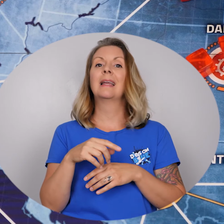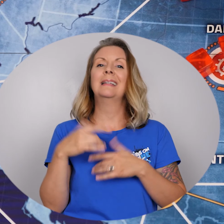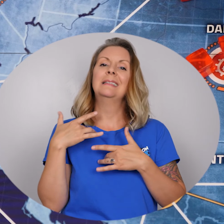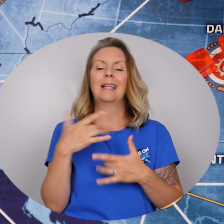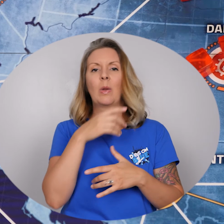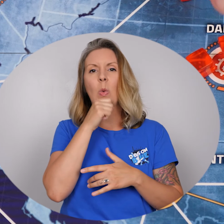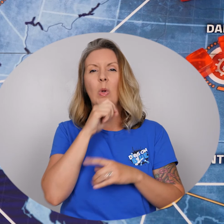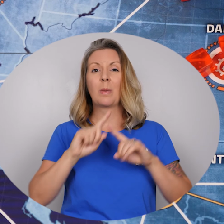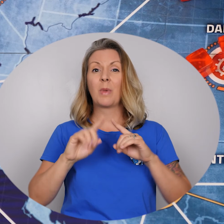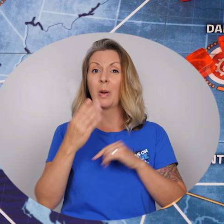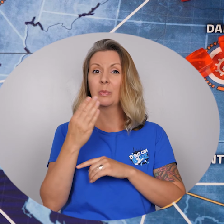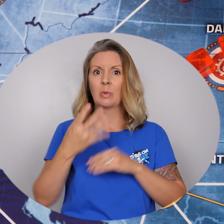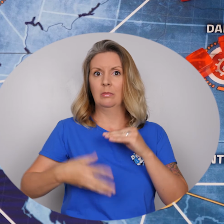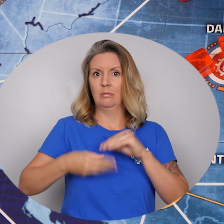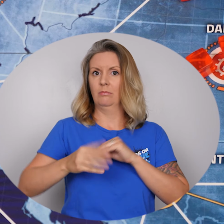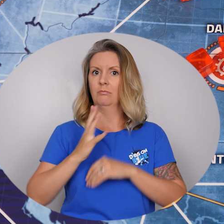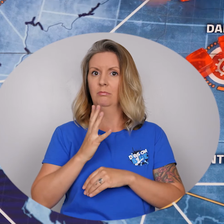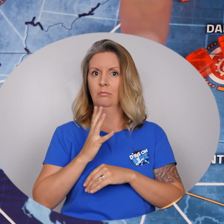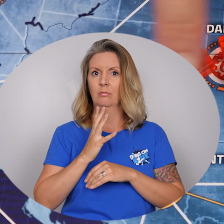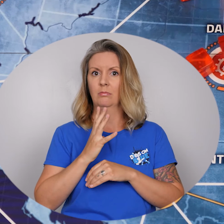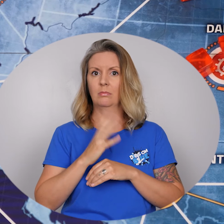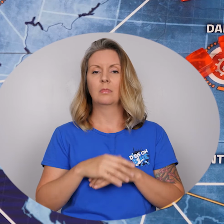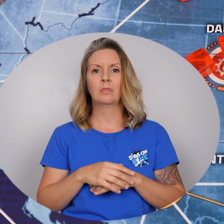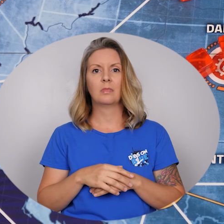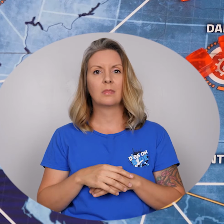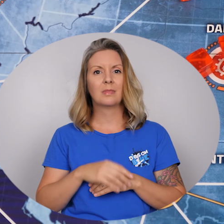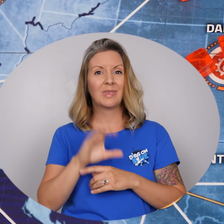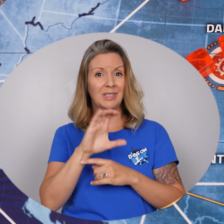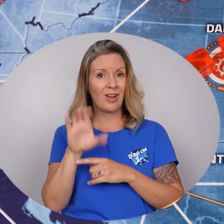they normally would. For example, this blue cube can go into Dallas, which normally has